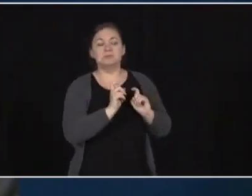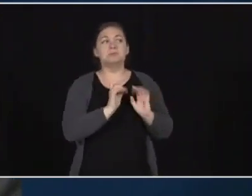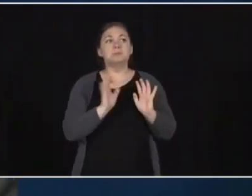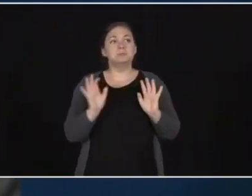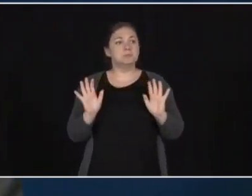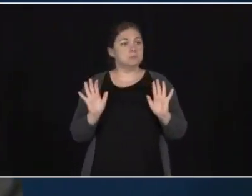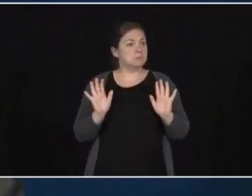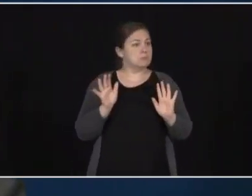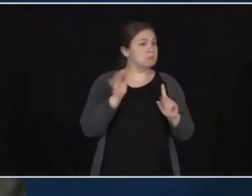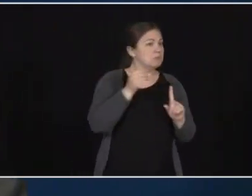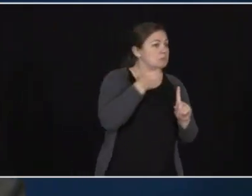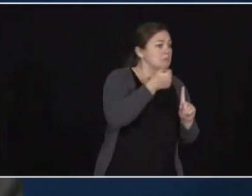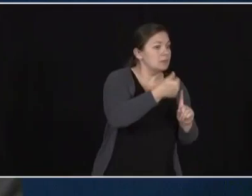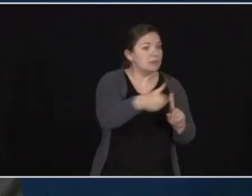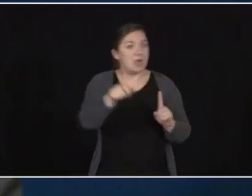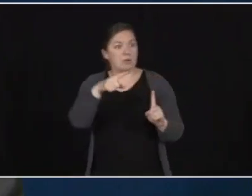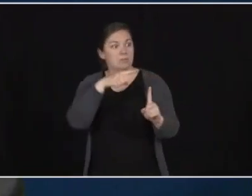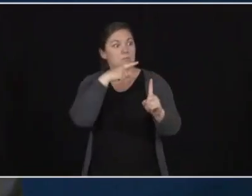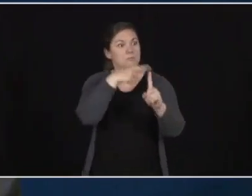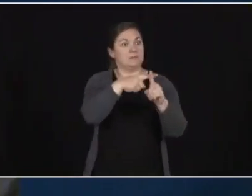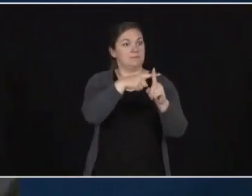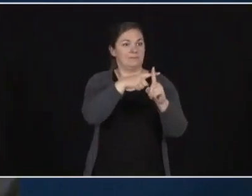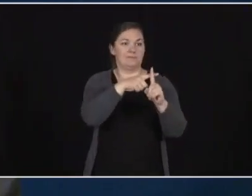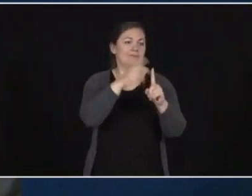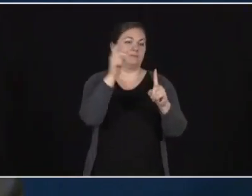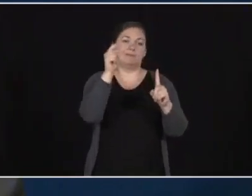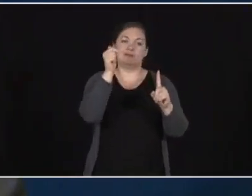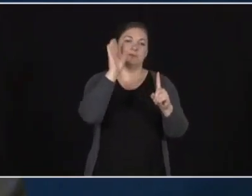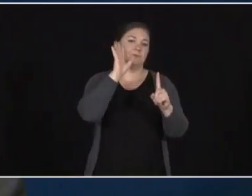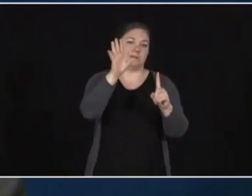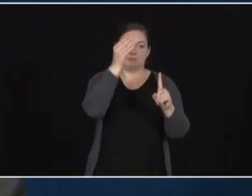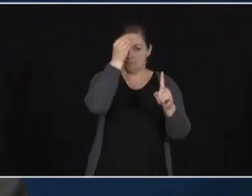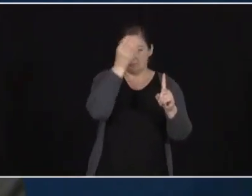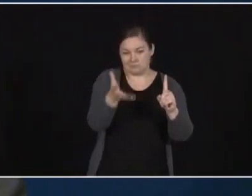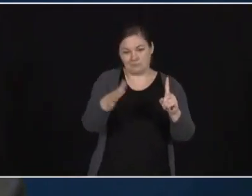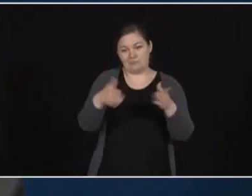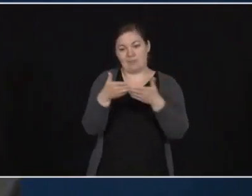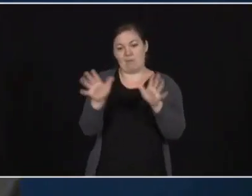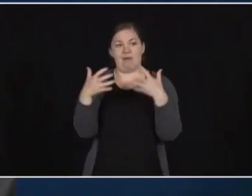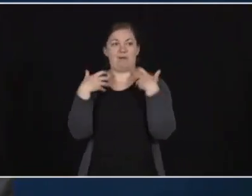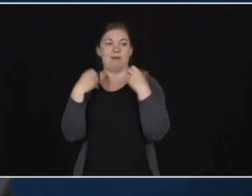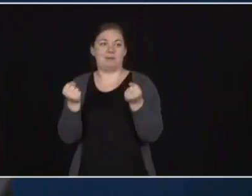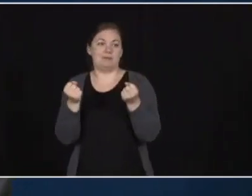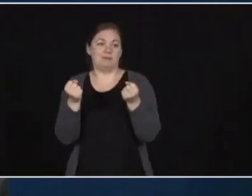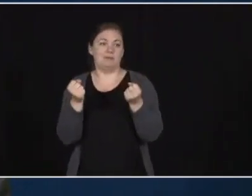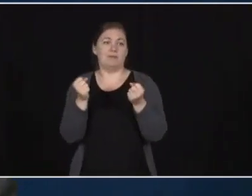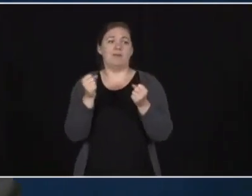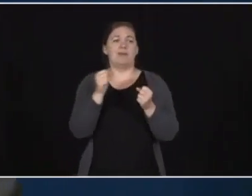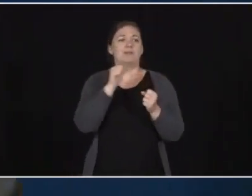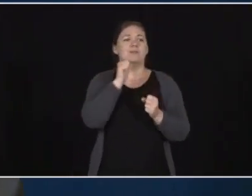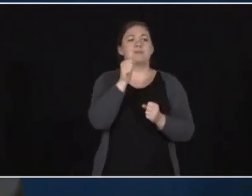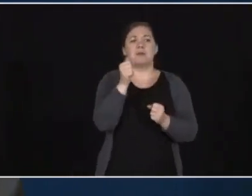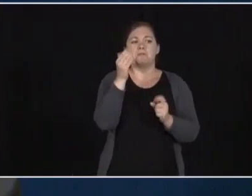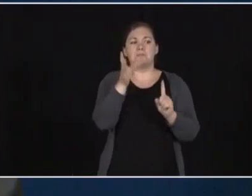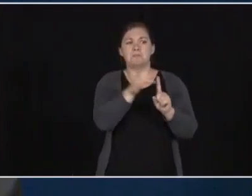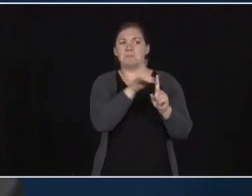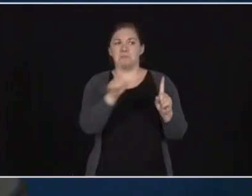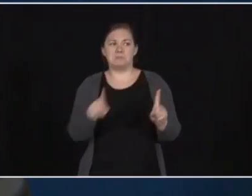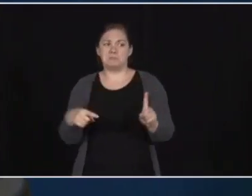The any positive test would come to the attention of the public health units. I am not aware of an additional outbreak